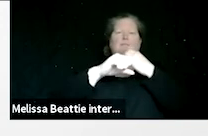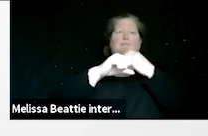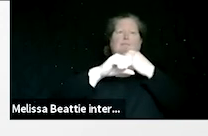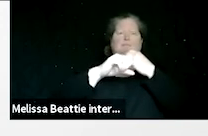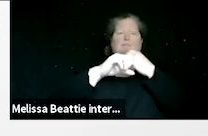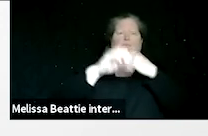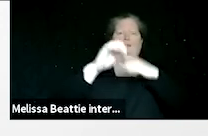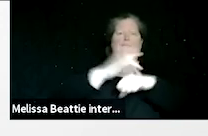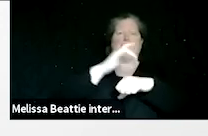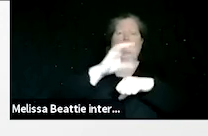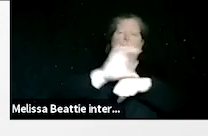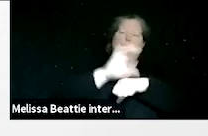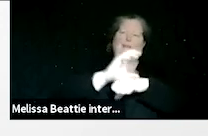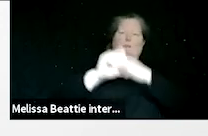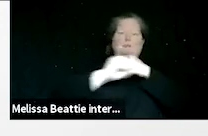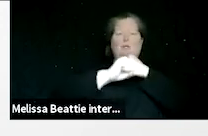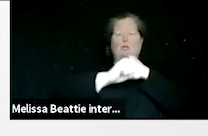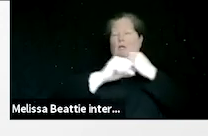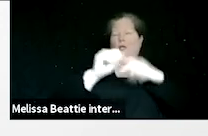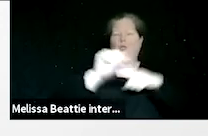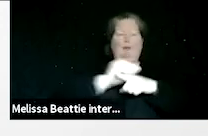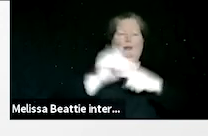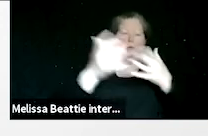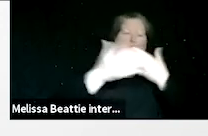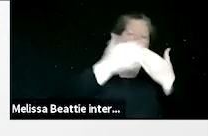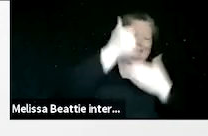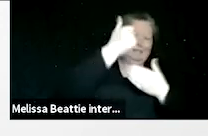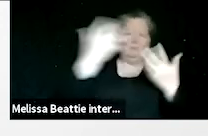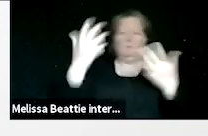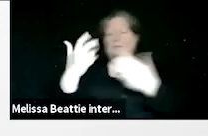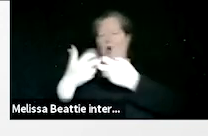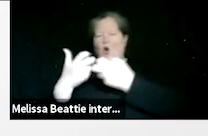Ben Woelk: That's a question. Oh, that's great. Um,